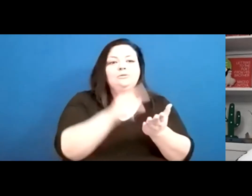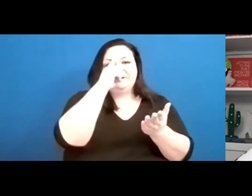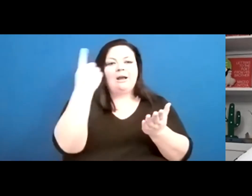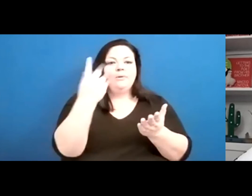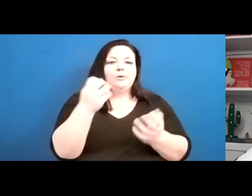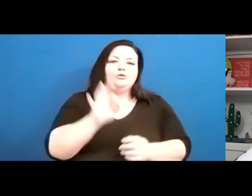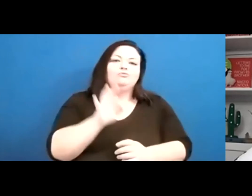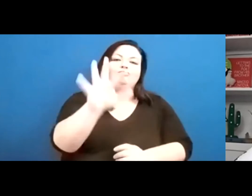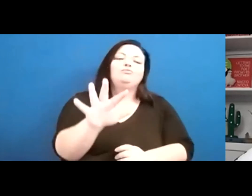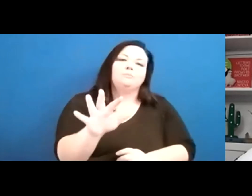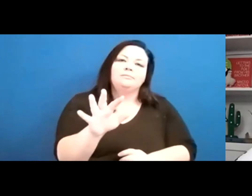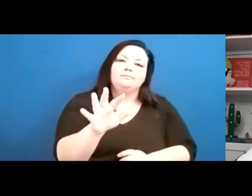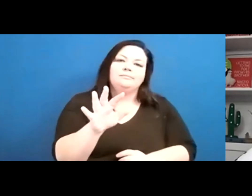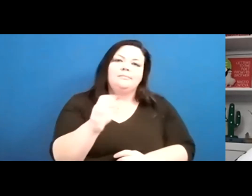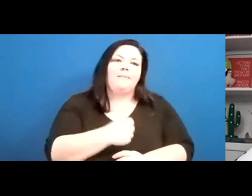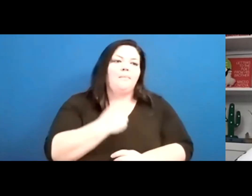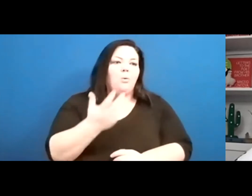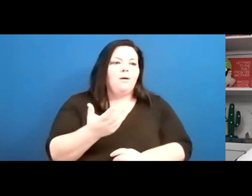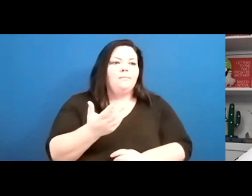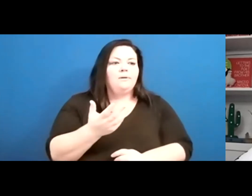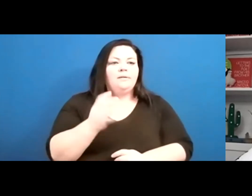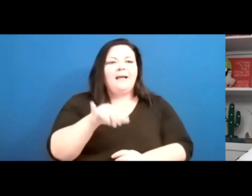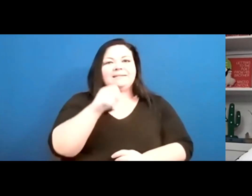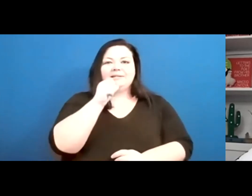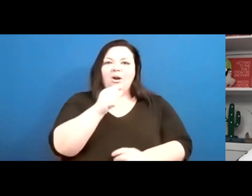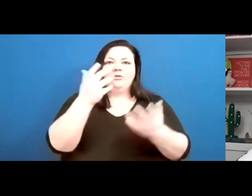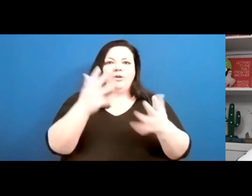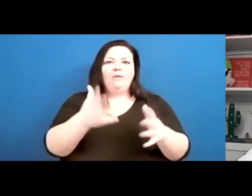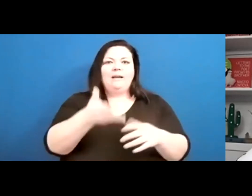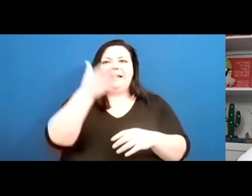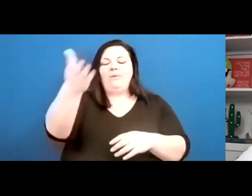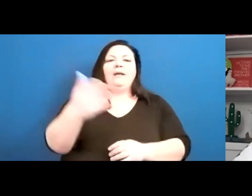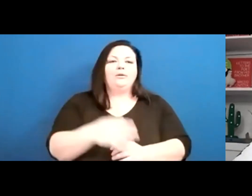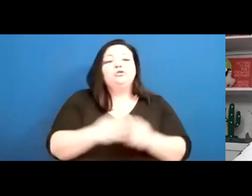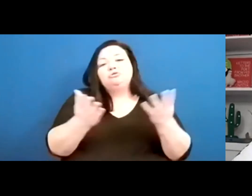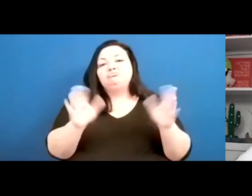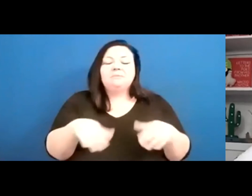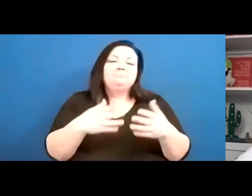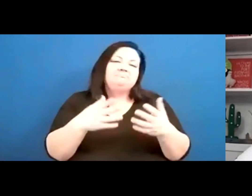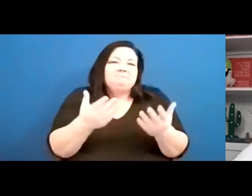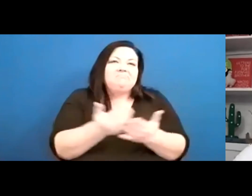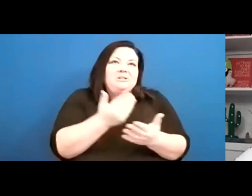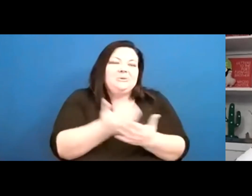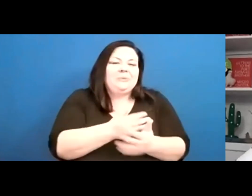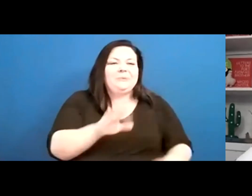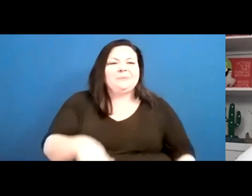a poem that isn't already out in the world, uh, just to kind of keep it fresh, keep it clean, etc, etc.